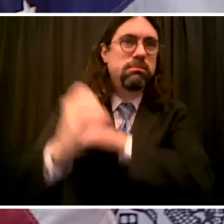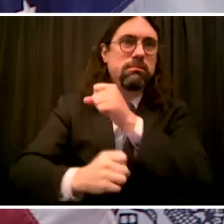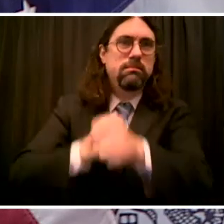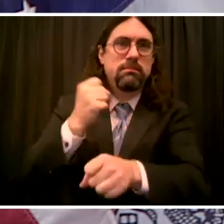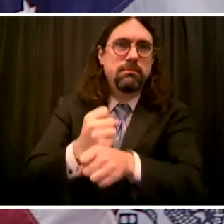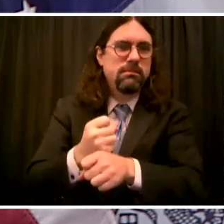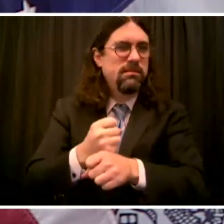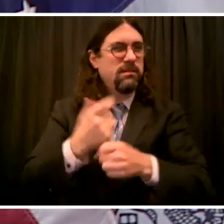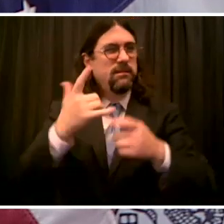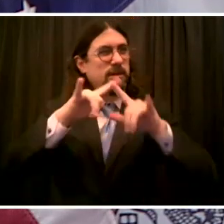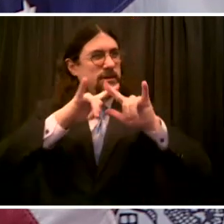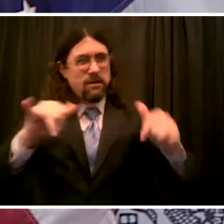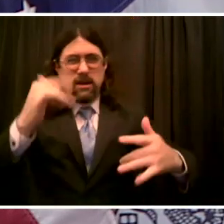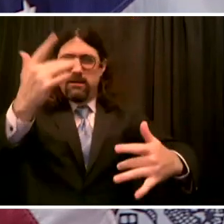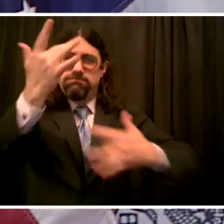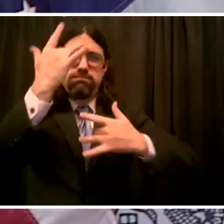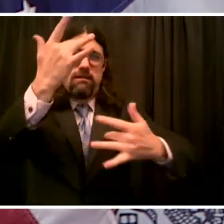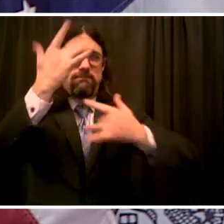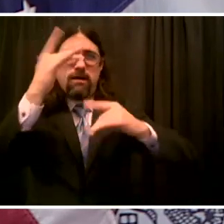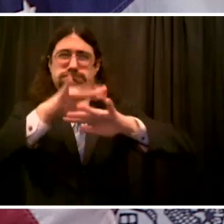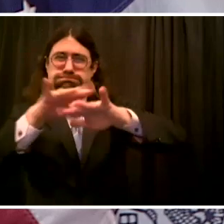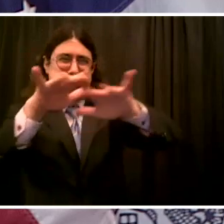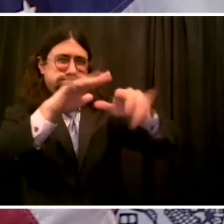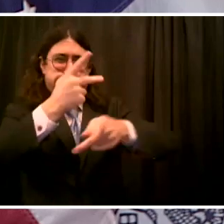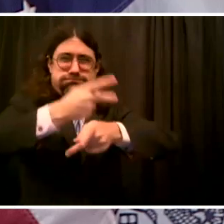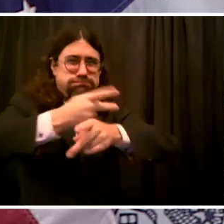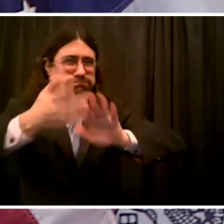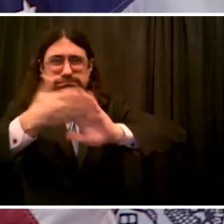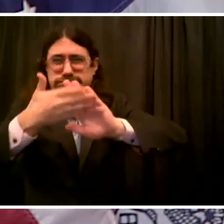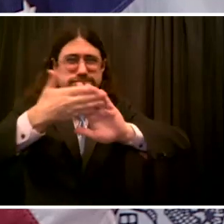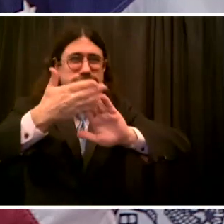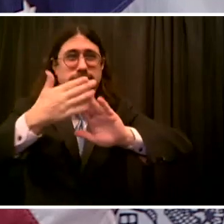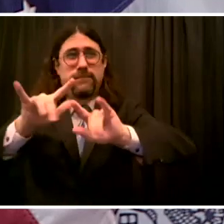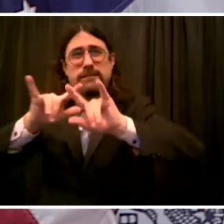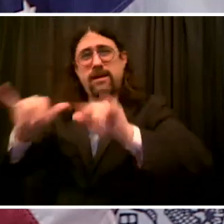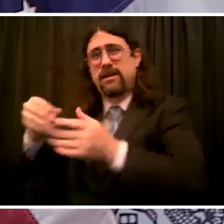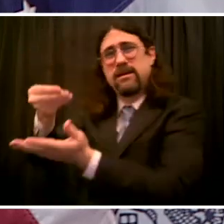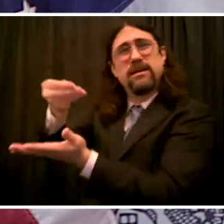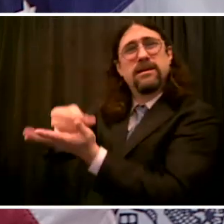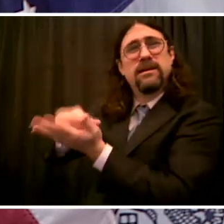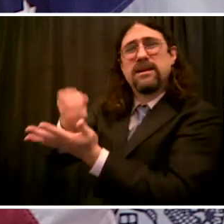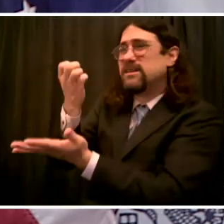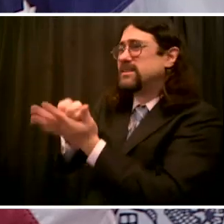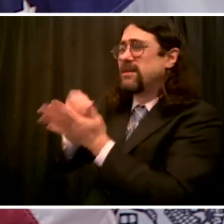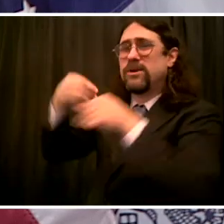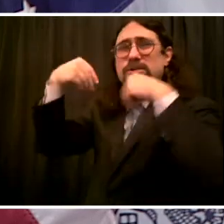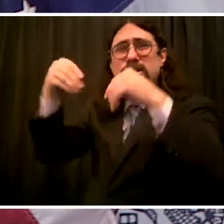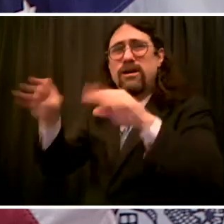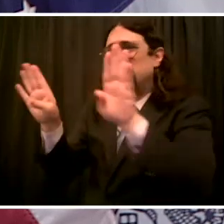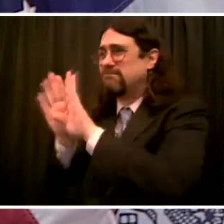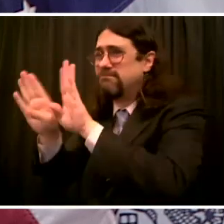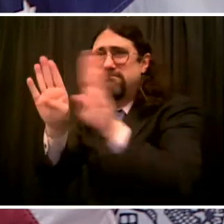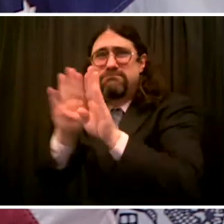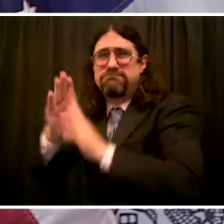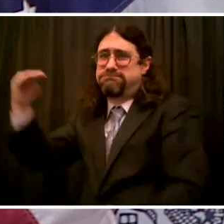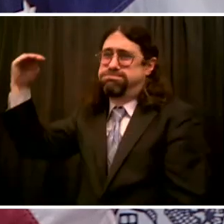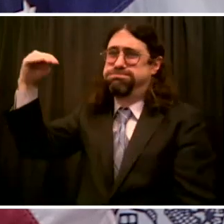DEPRESSION, AND THEY'RE BOTH PHAPENING A SO, IT'S ONLY RIGHT THAT WE